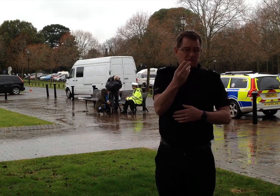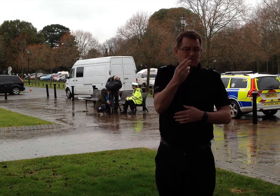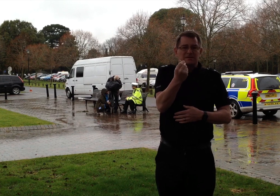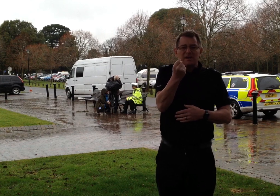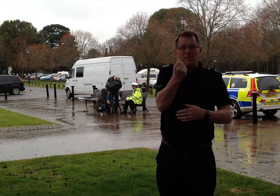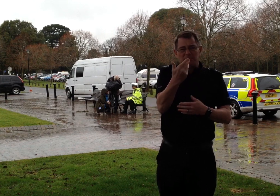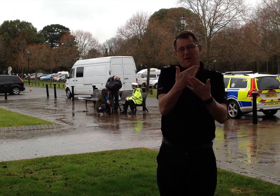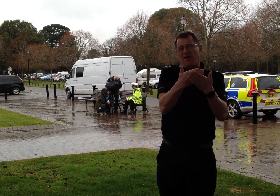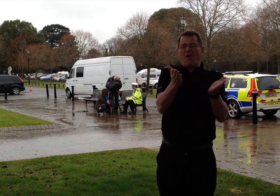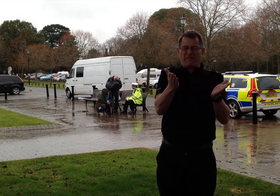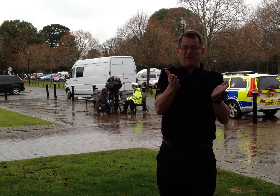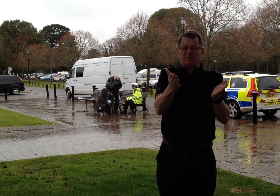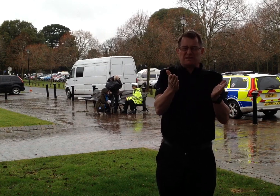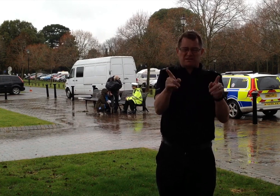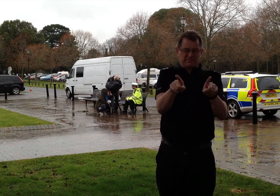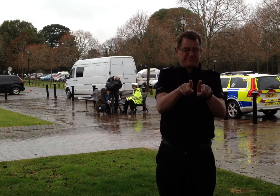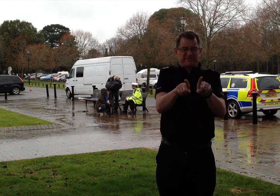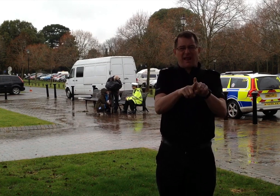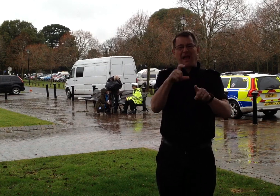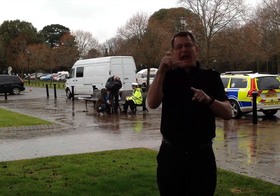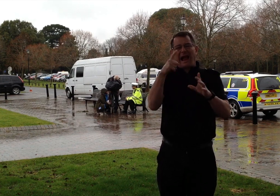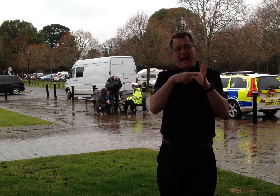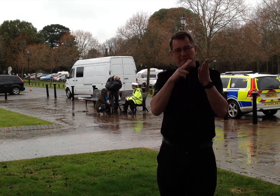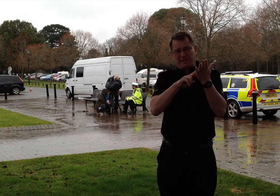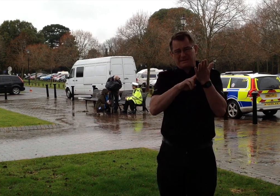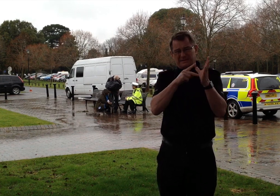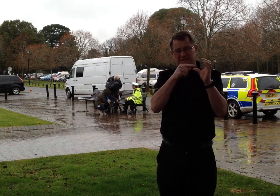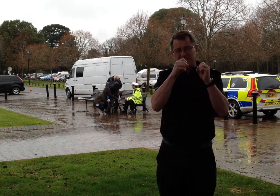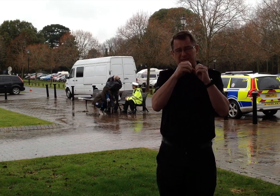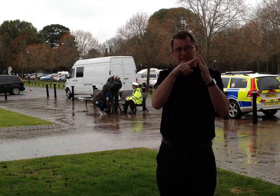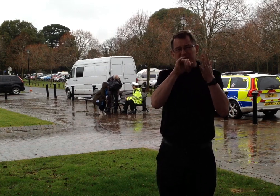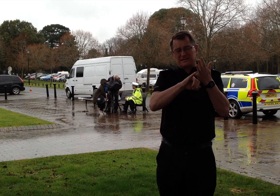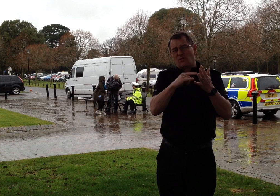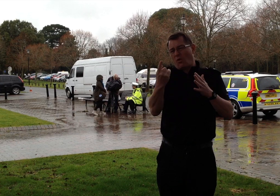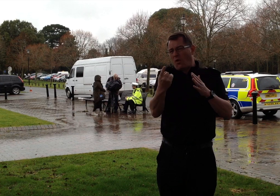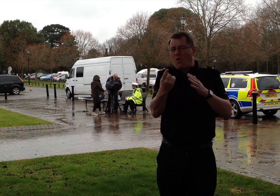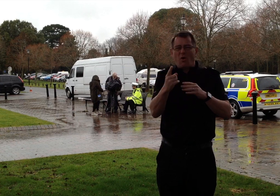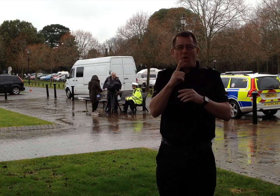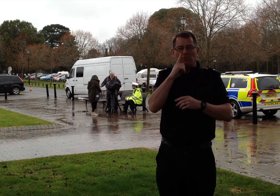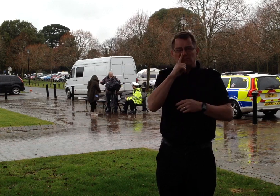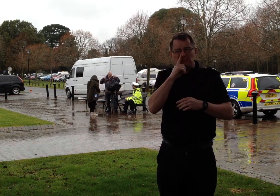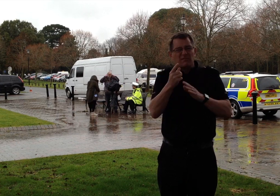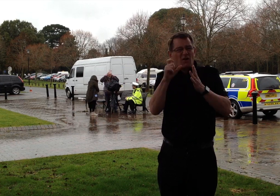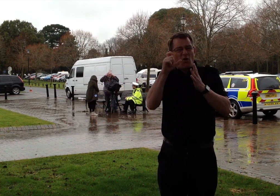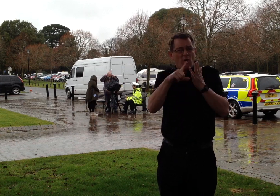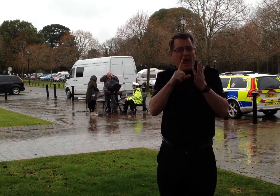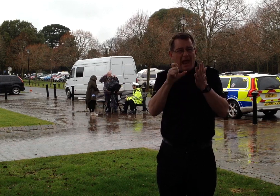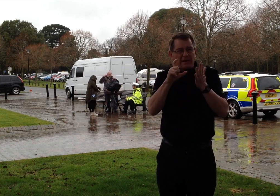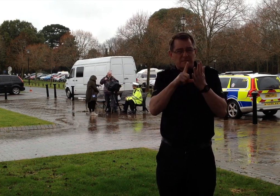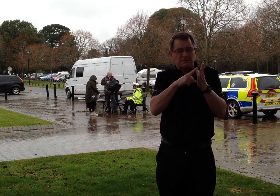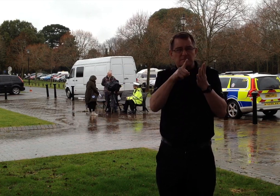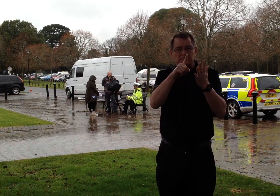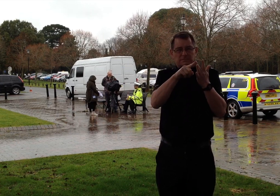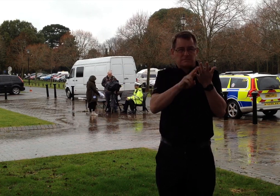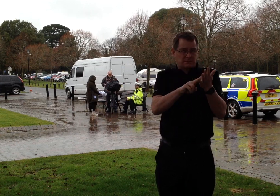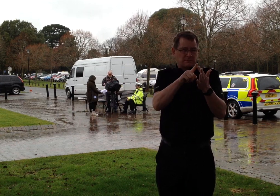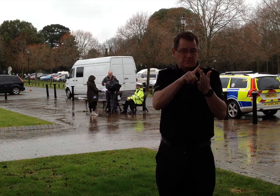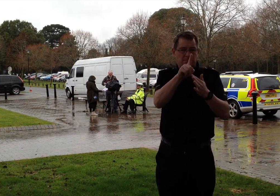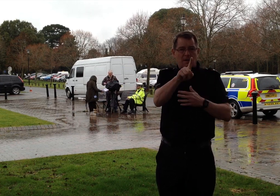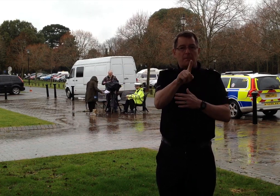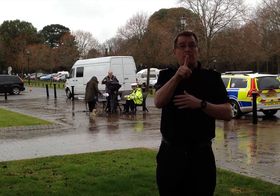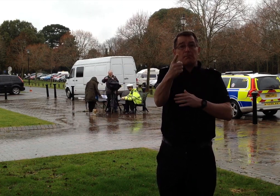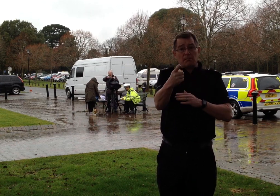Some are obvious, like cannabis or cocaine